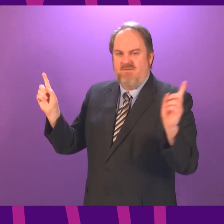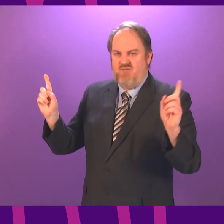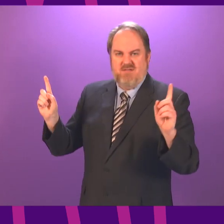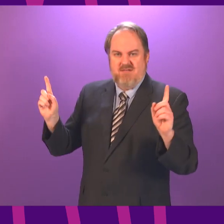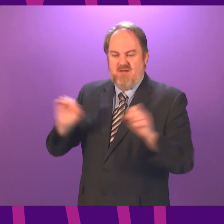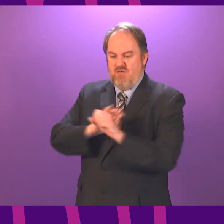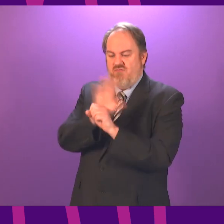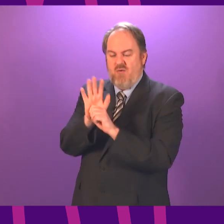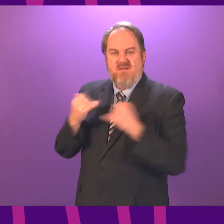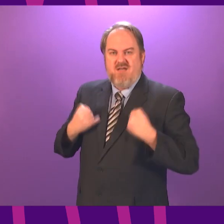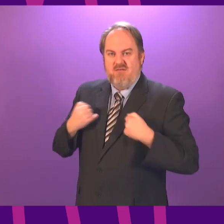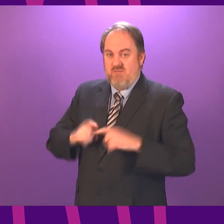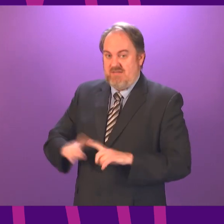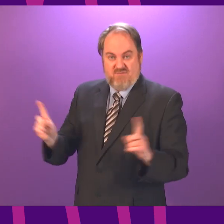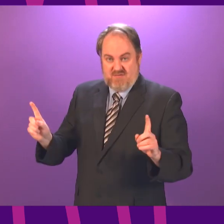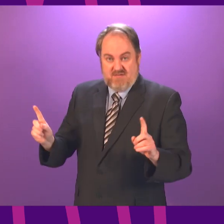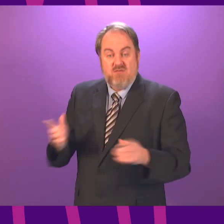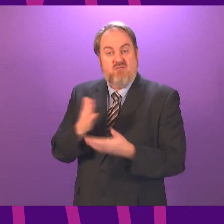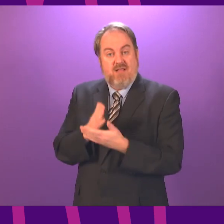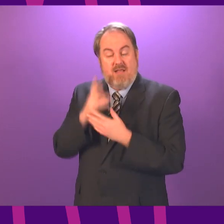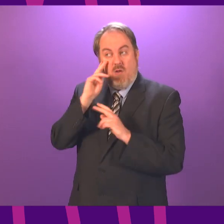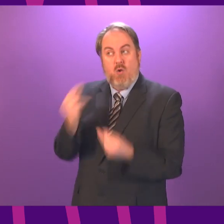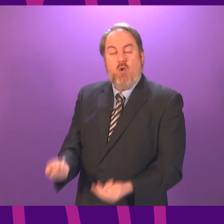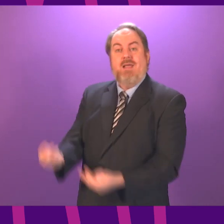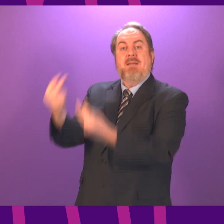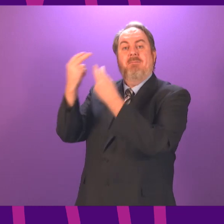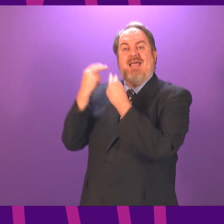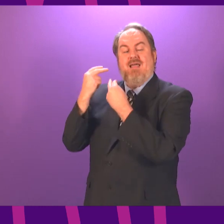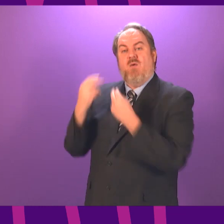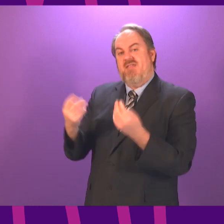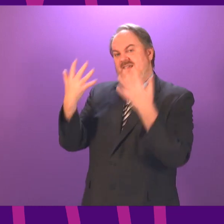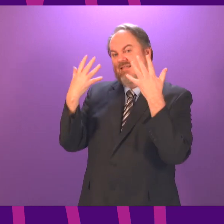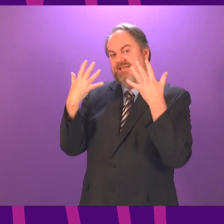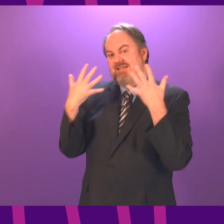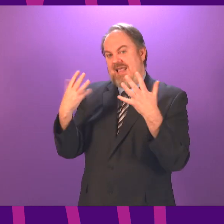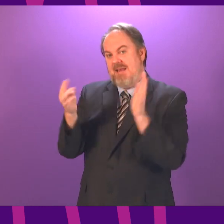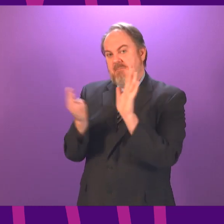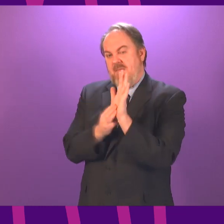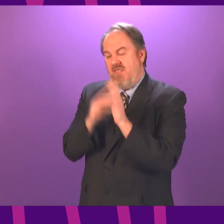In fact, in reflecting on the past 10 months—this will be a matter for proper scrutiny, in the